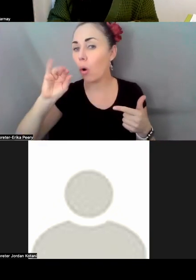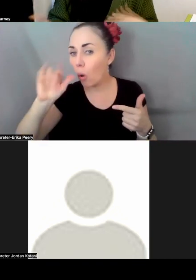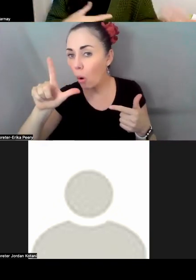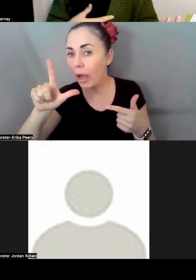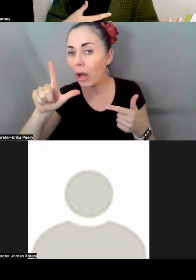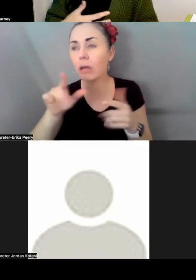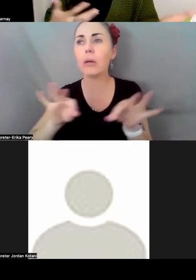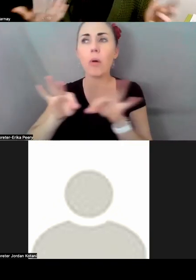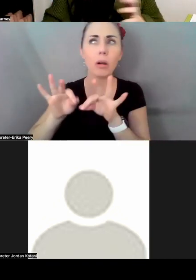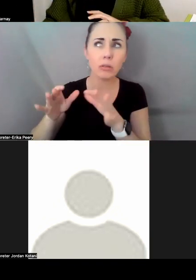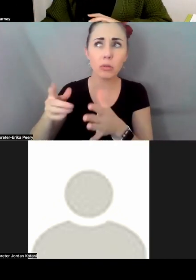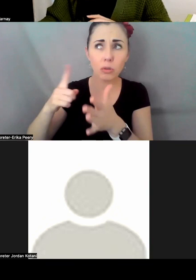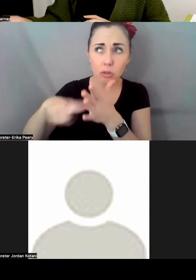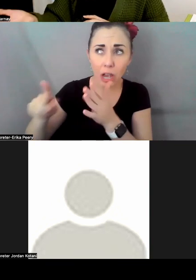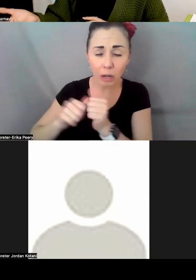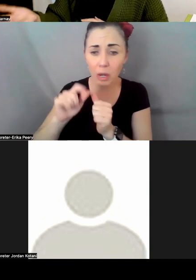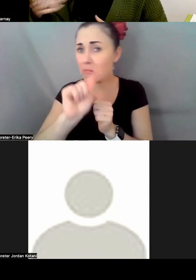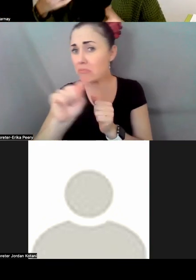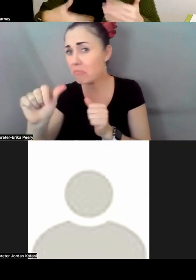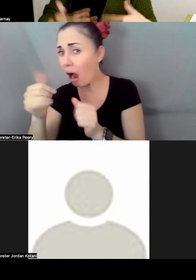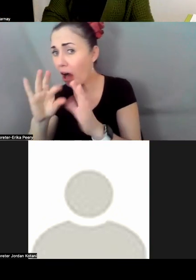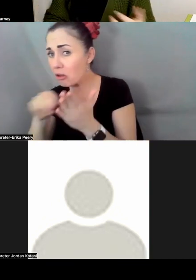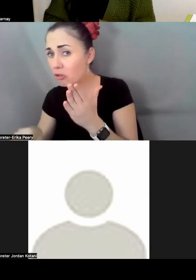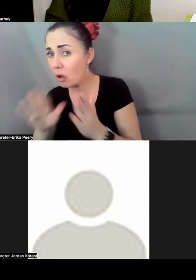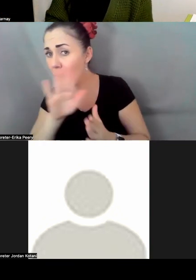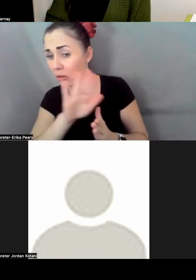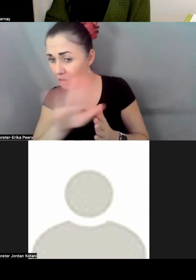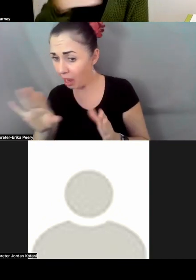teachers, other students's families to make sure we're not causing problems for other people